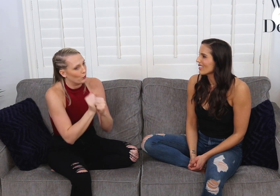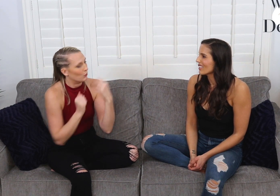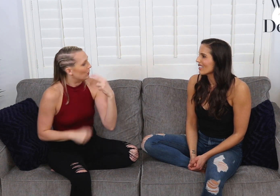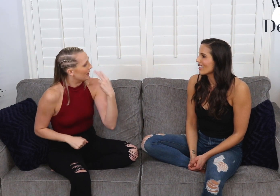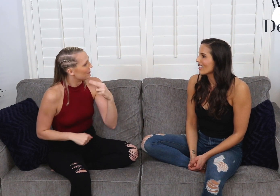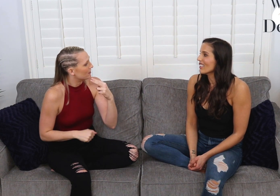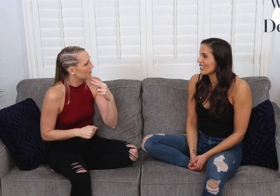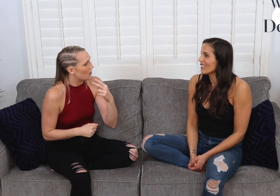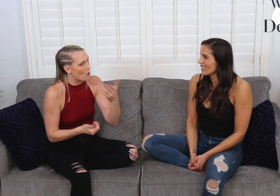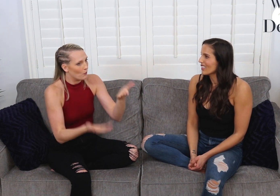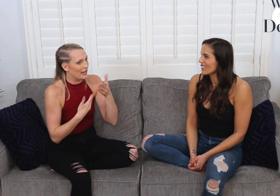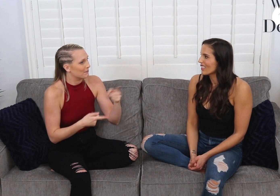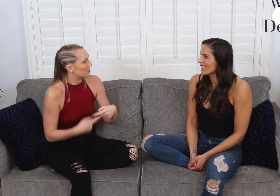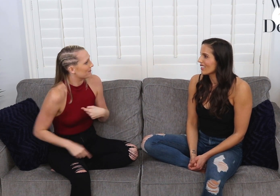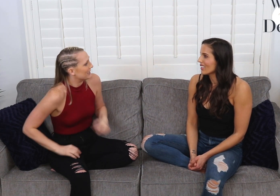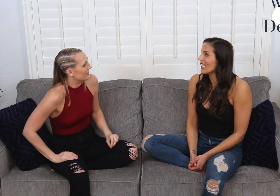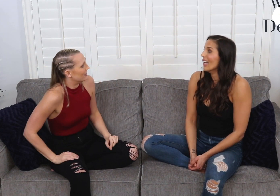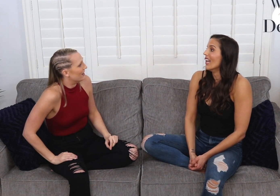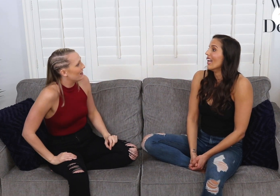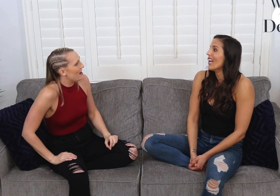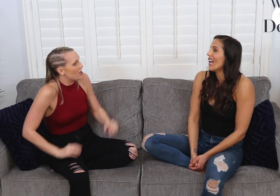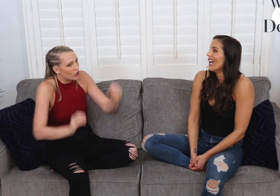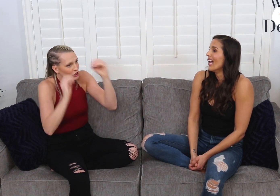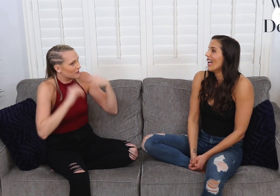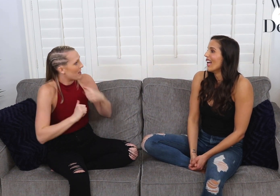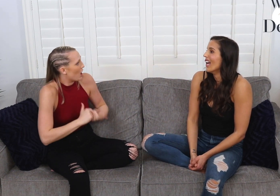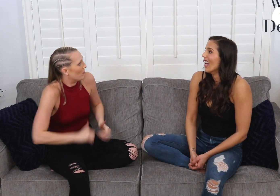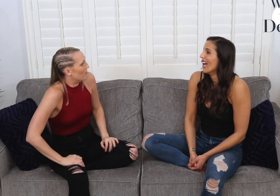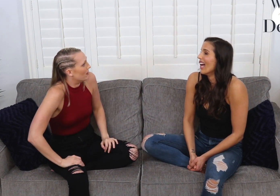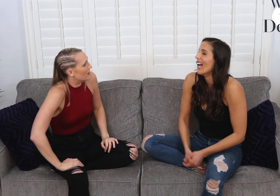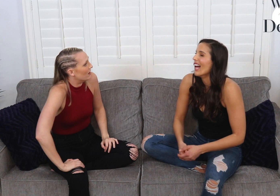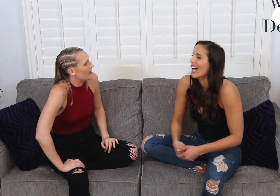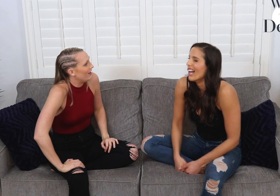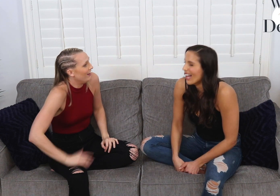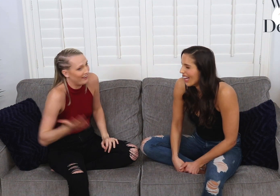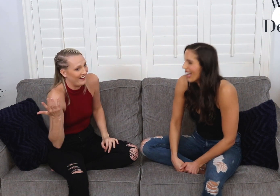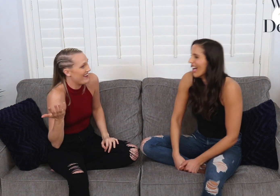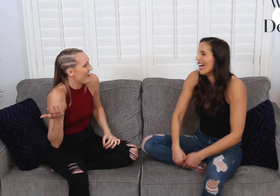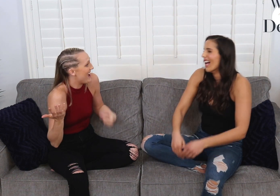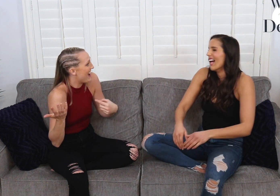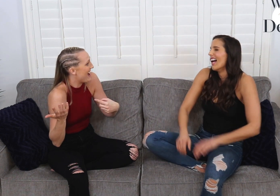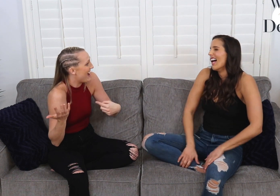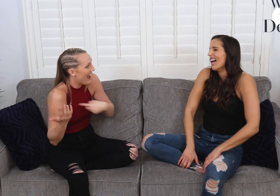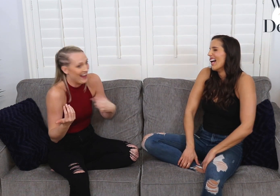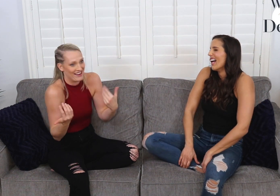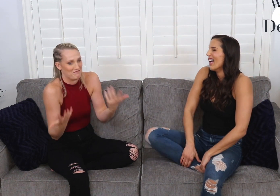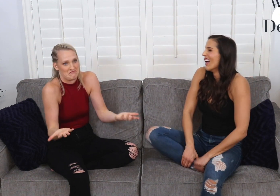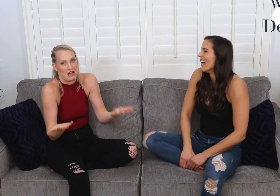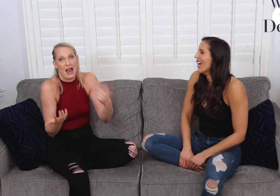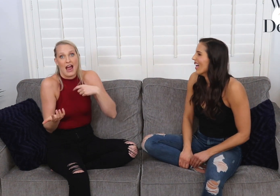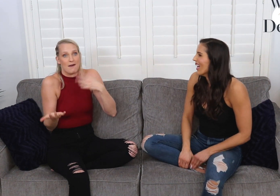an expert in this, bring them to me and teach me how, like seriously